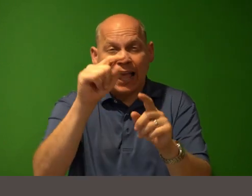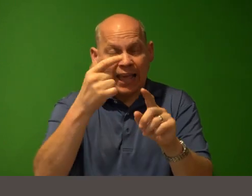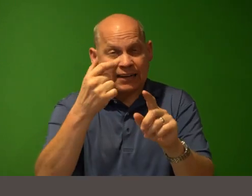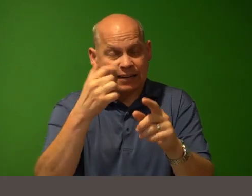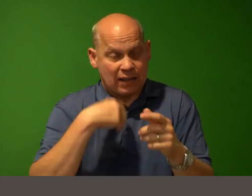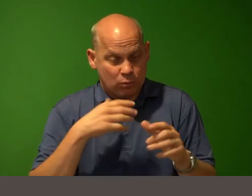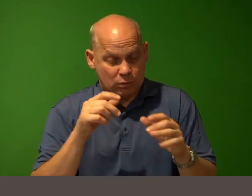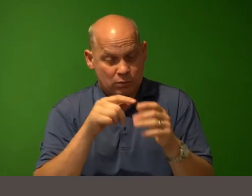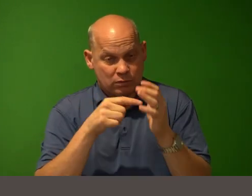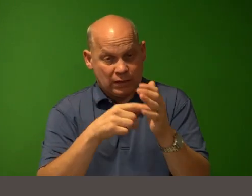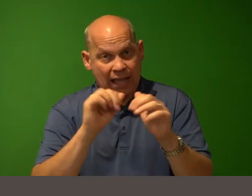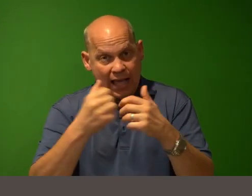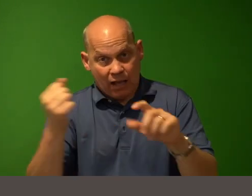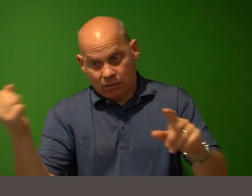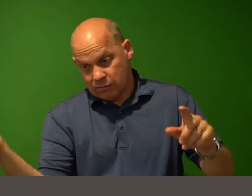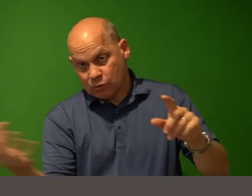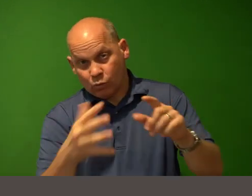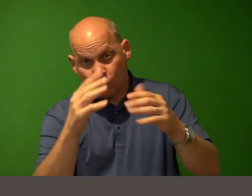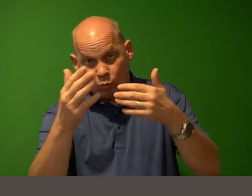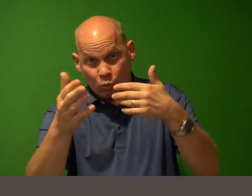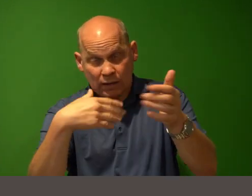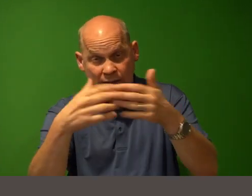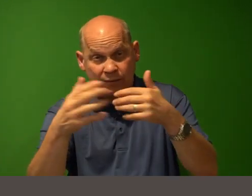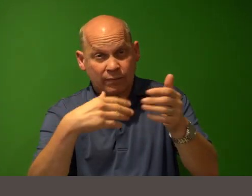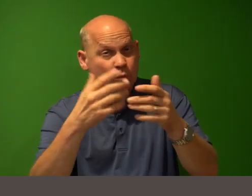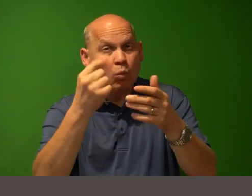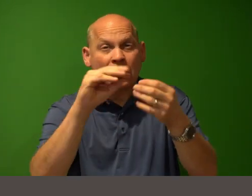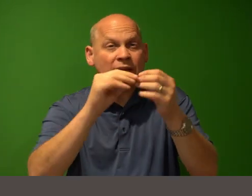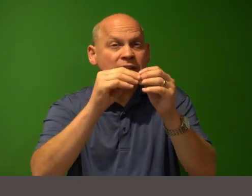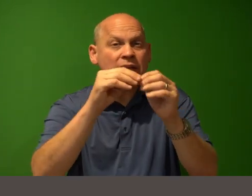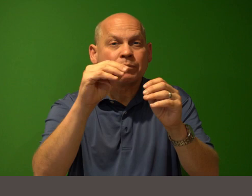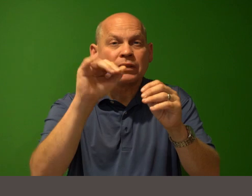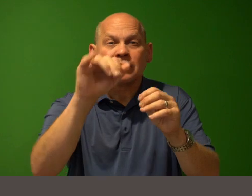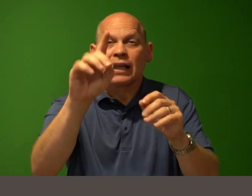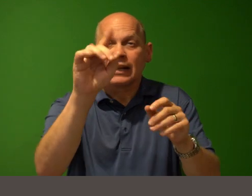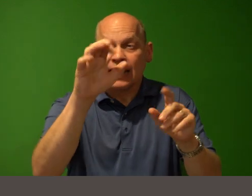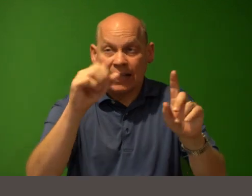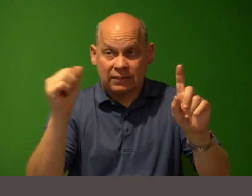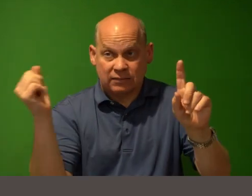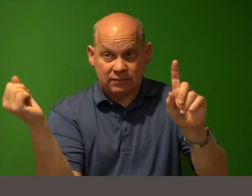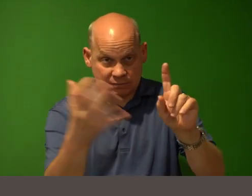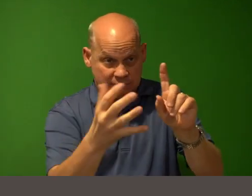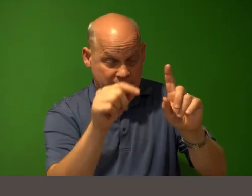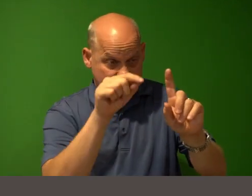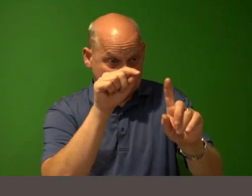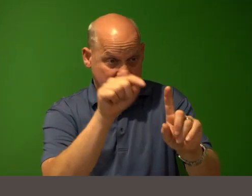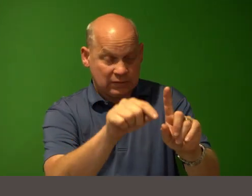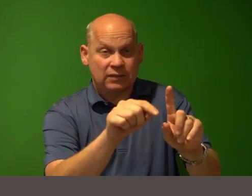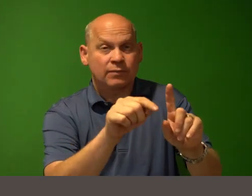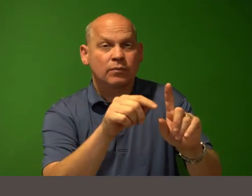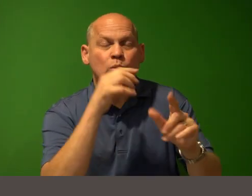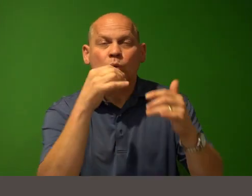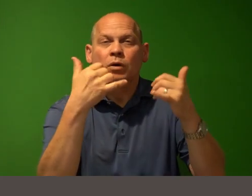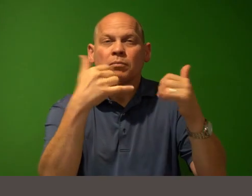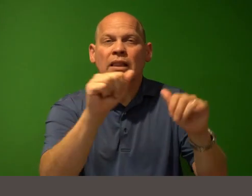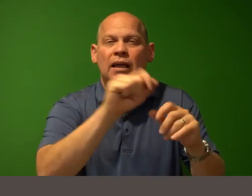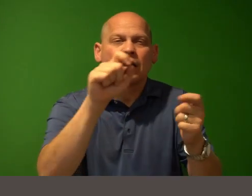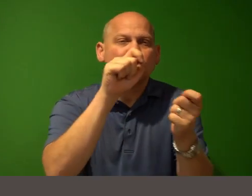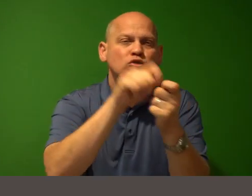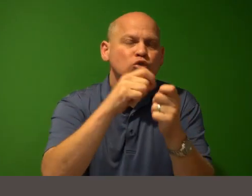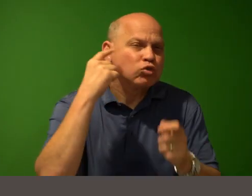whatever number the dice ends on, it will play a certain sound.